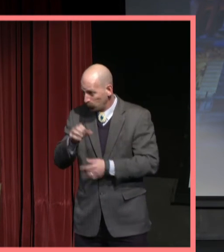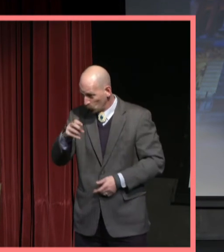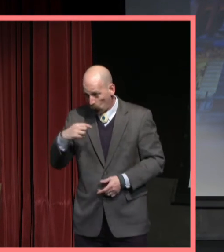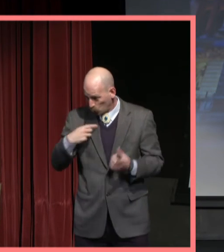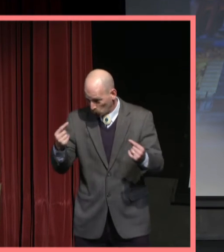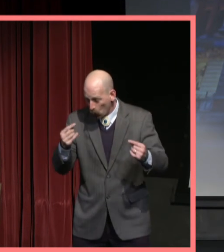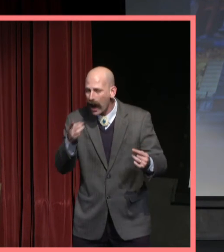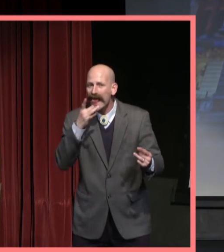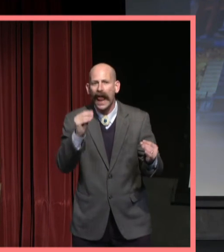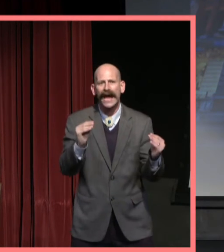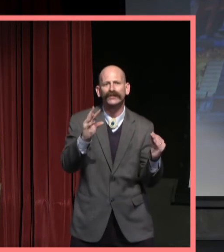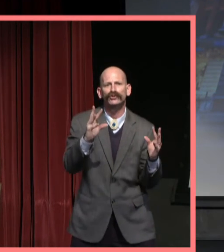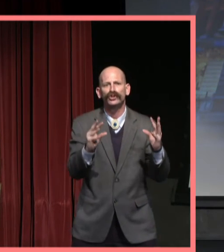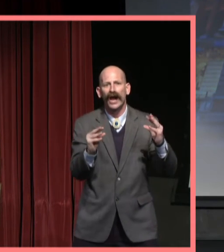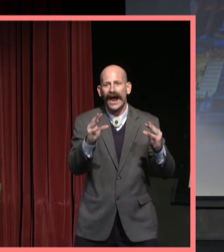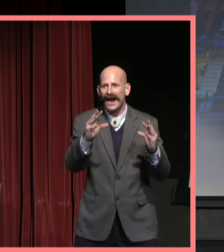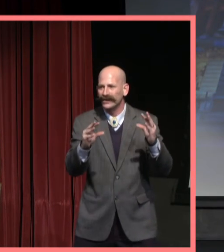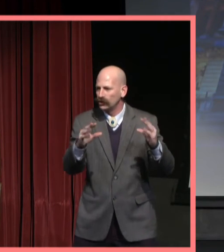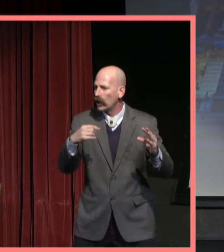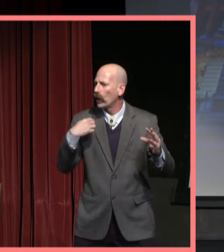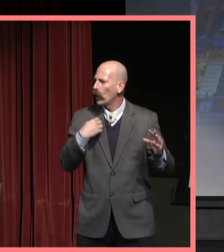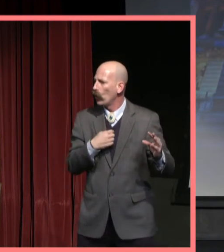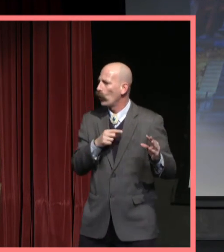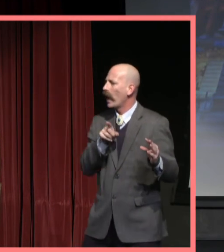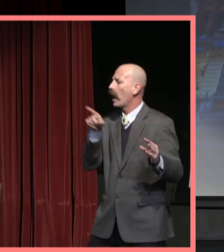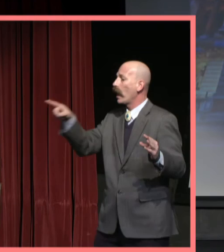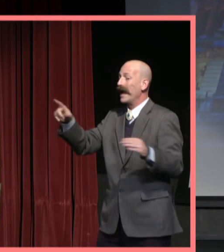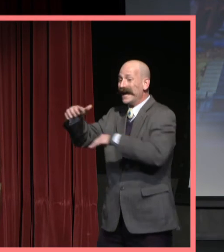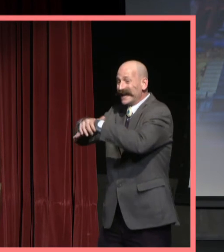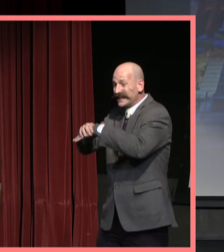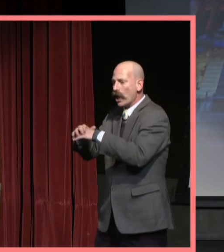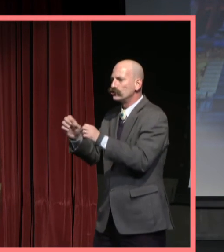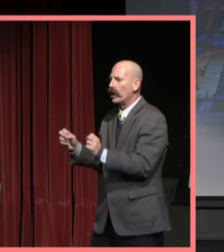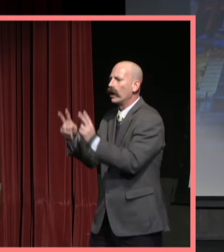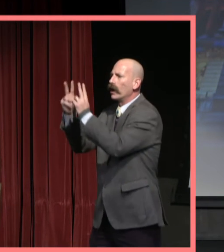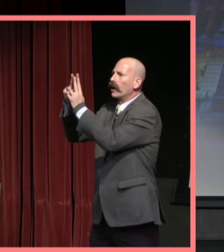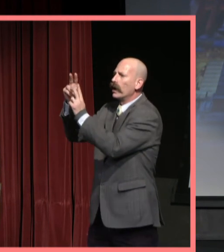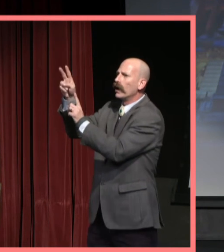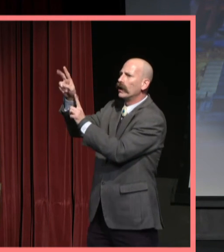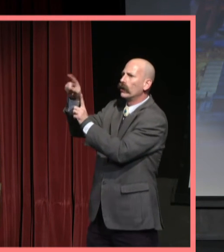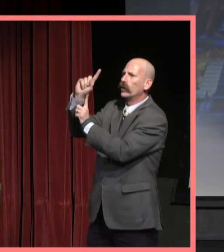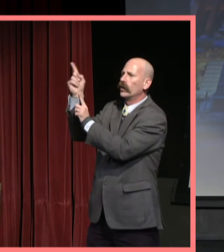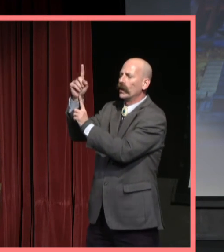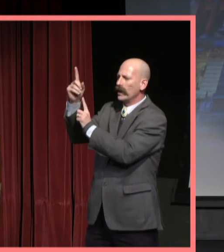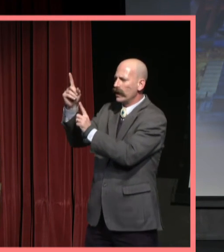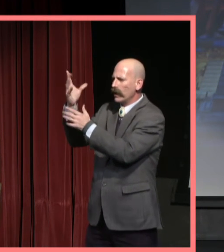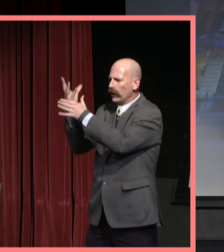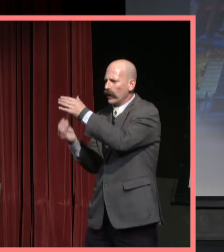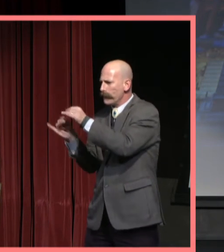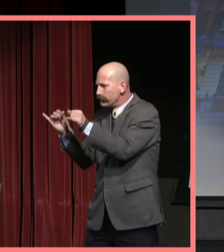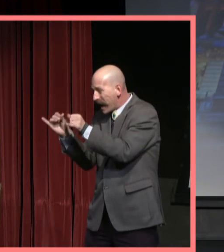on the carbon dioxide concentration at my station in England. So it's just sort of a gimmicky kind of thing,